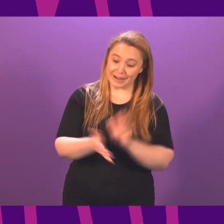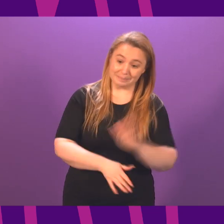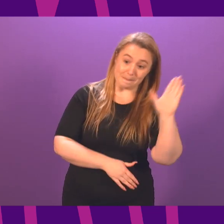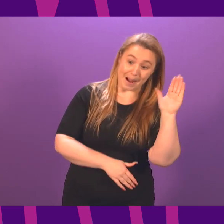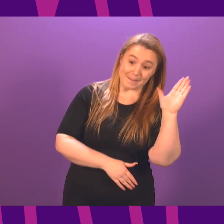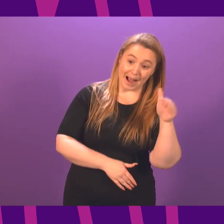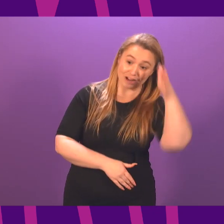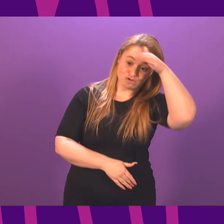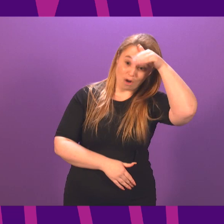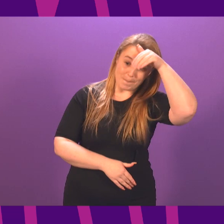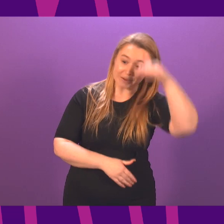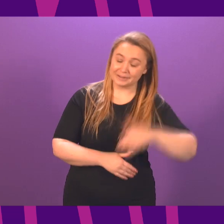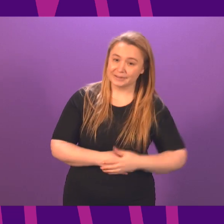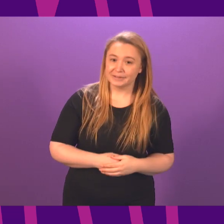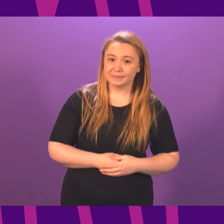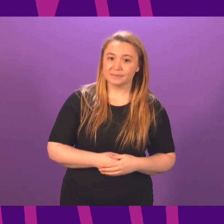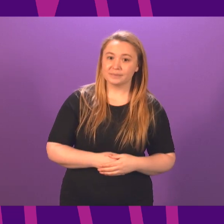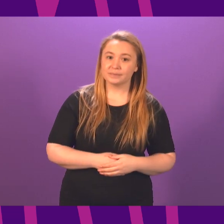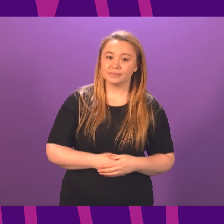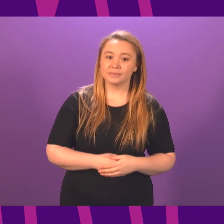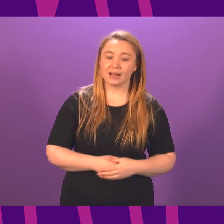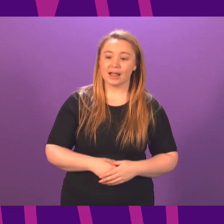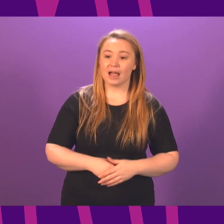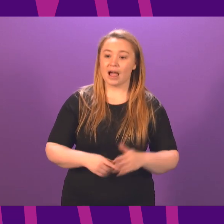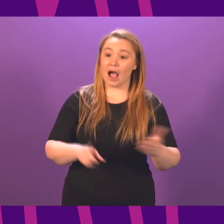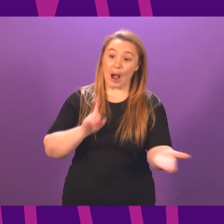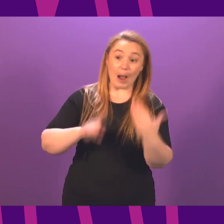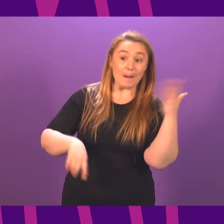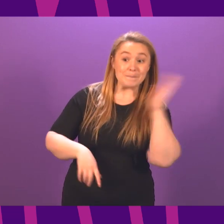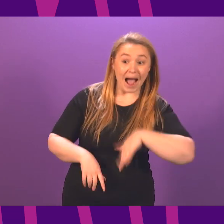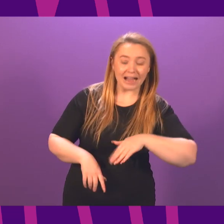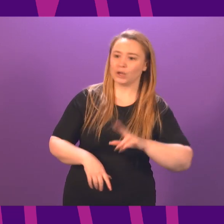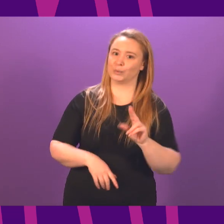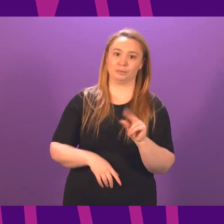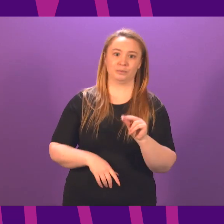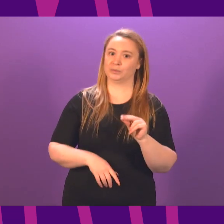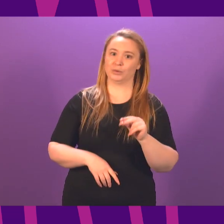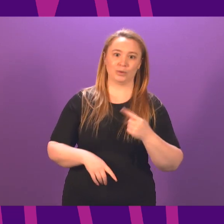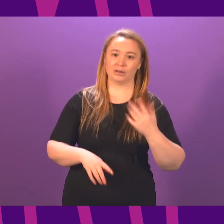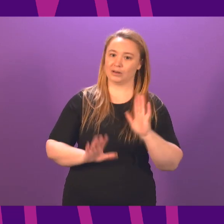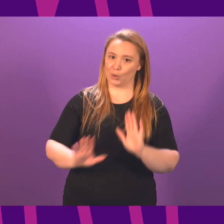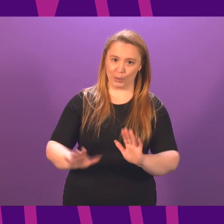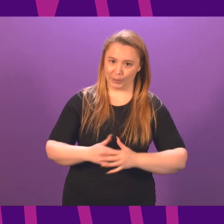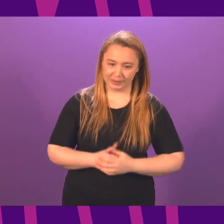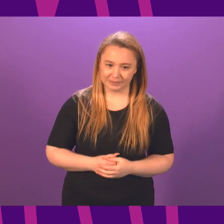to Donald Trump today. “Don’t haste ye back,” might be the perfect rejoinder to him.